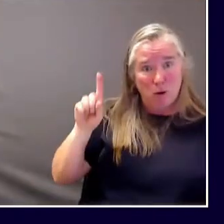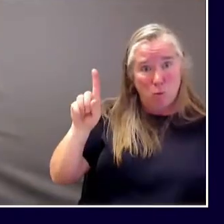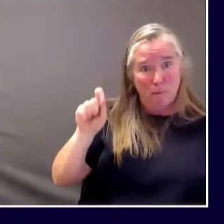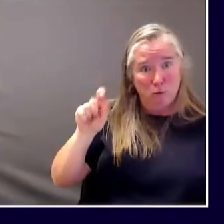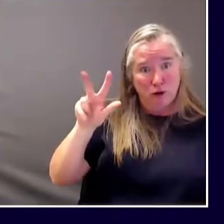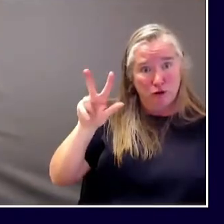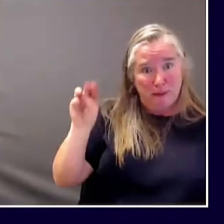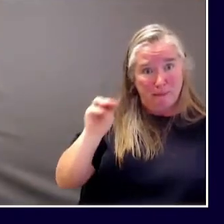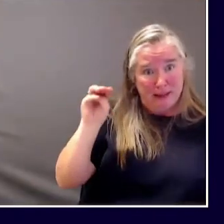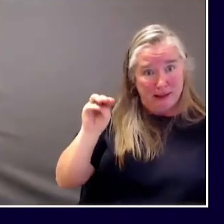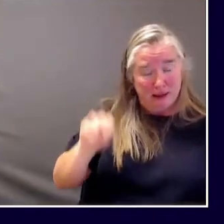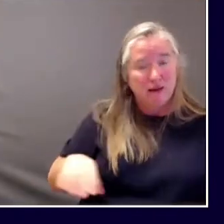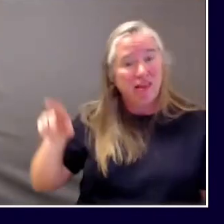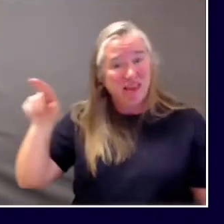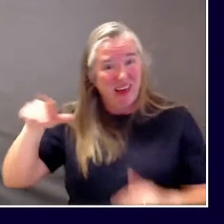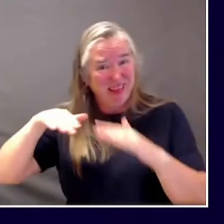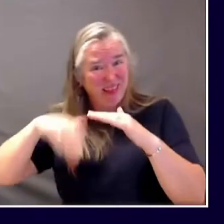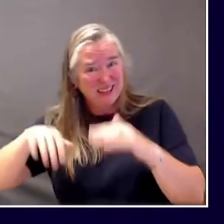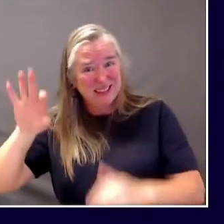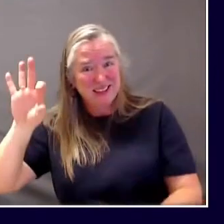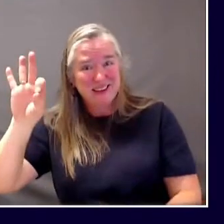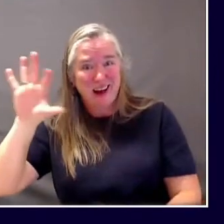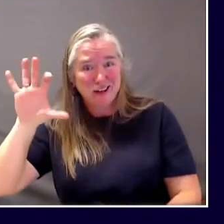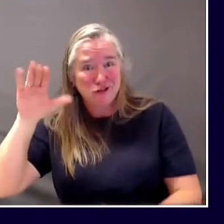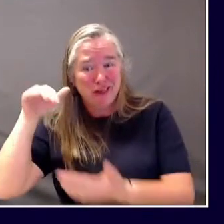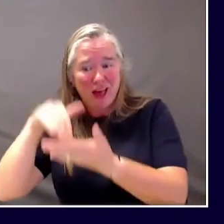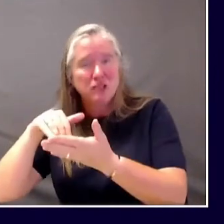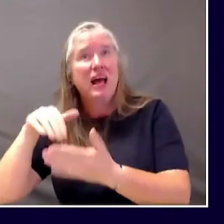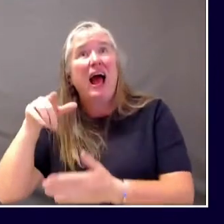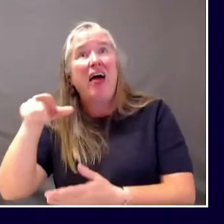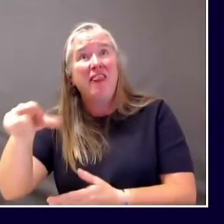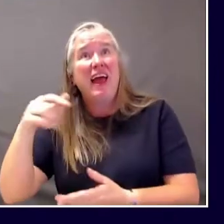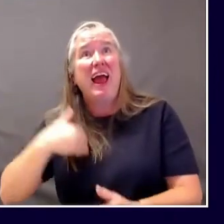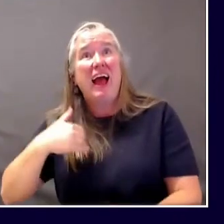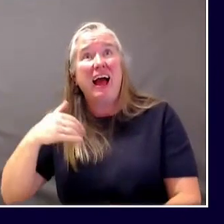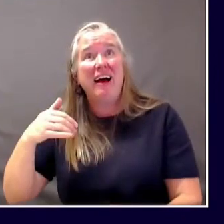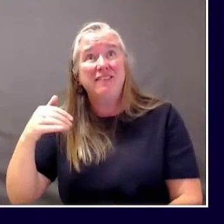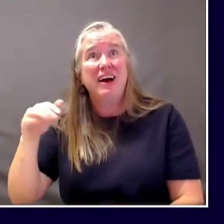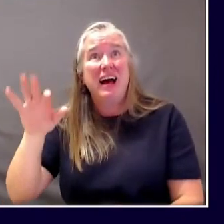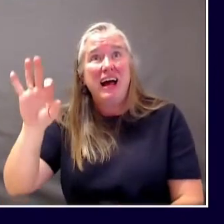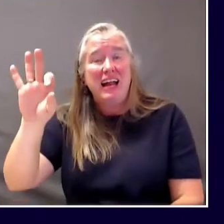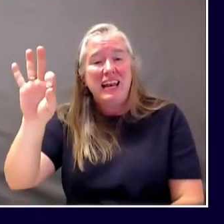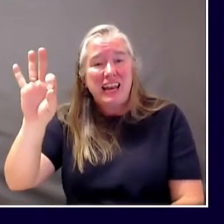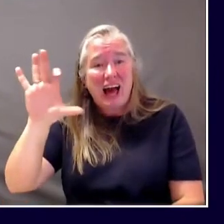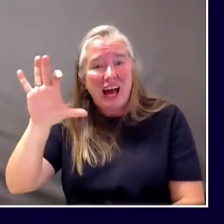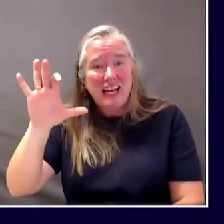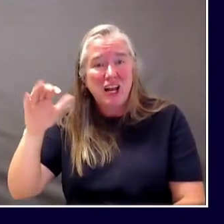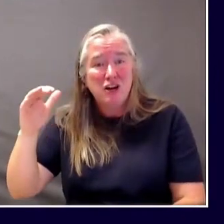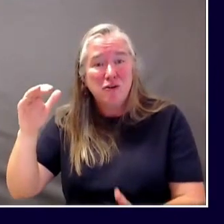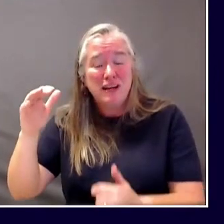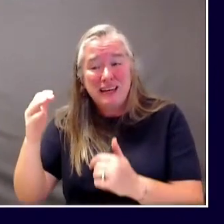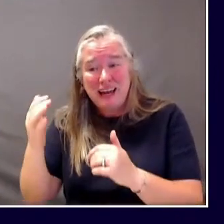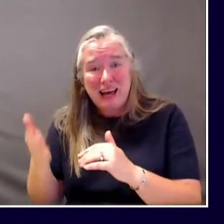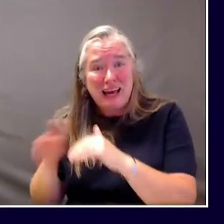that we want to we want to avoid